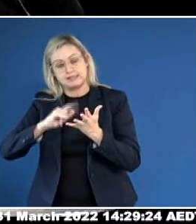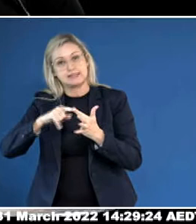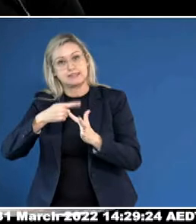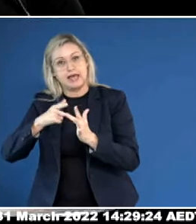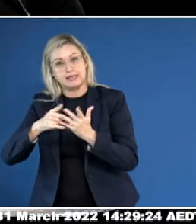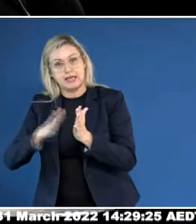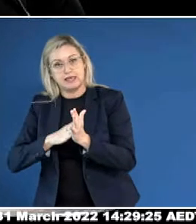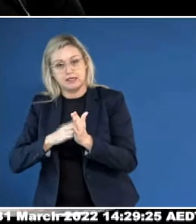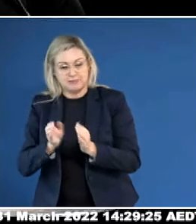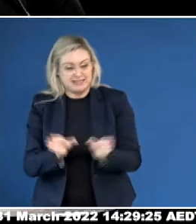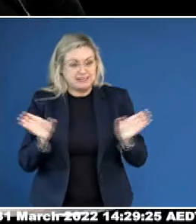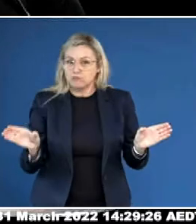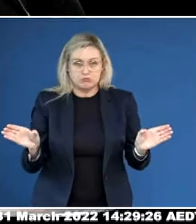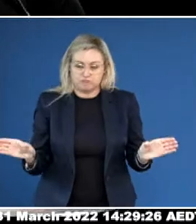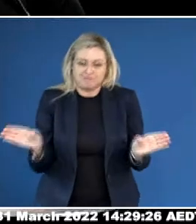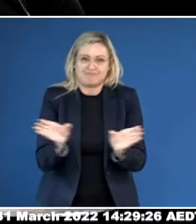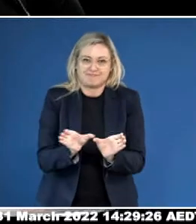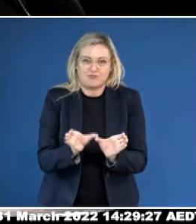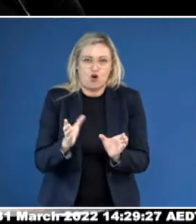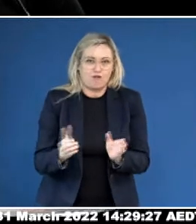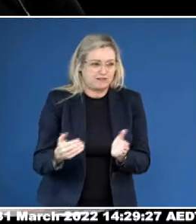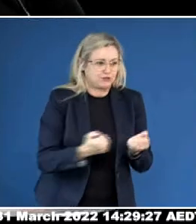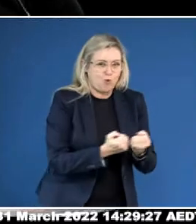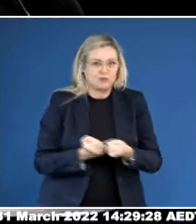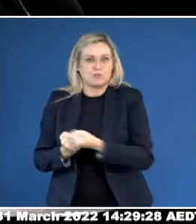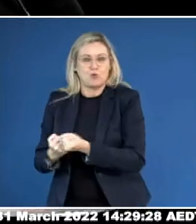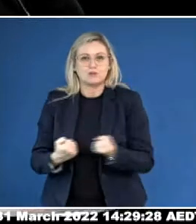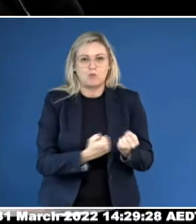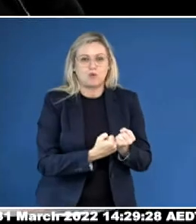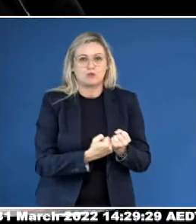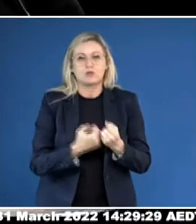And so we often experience gendered ableist violence, which is a different form of